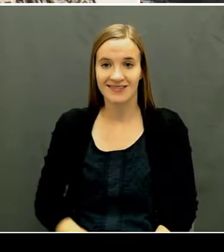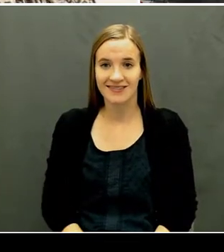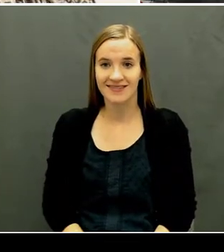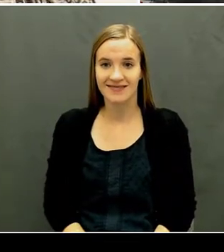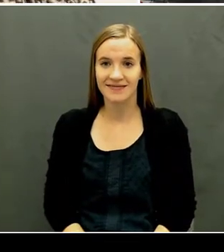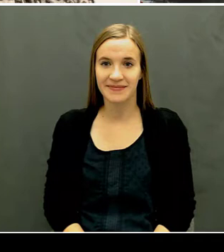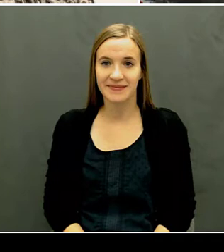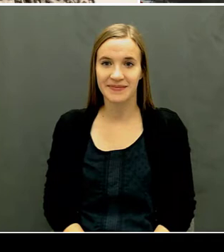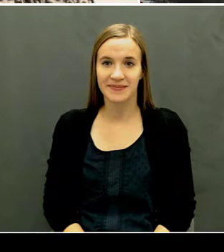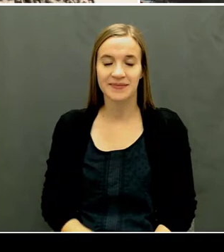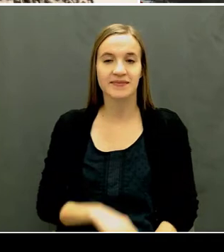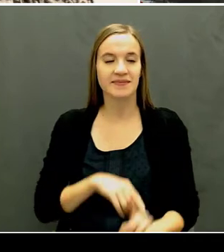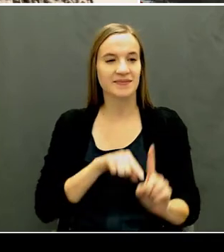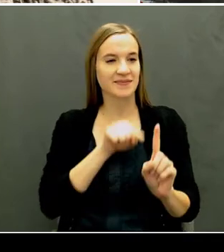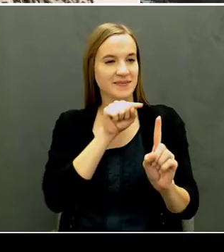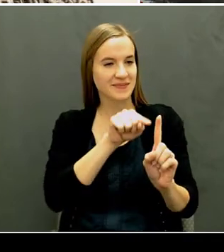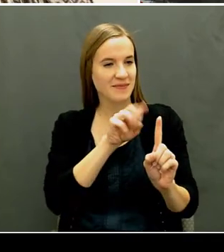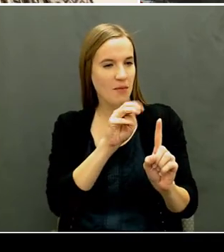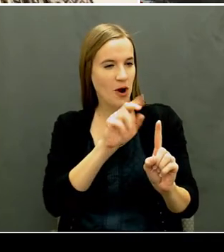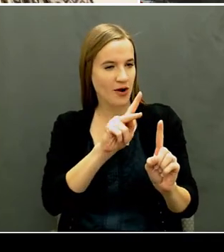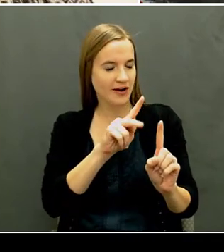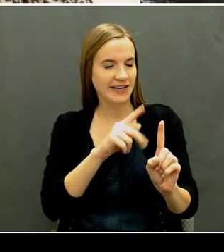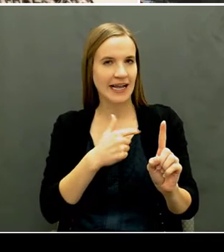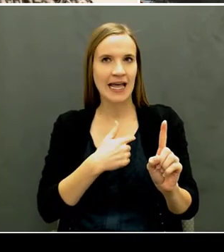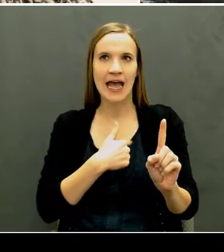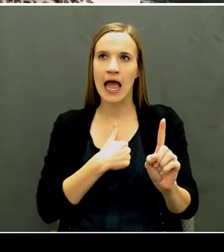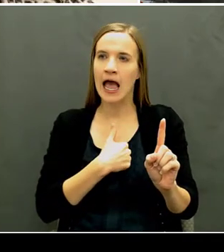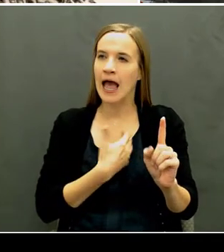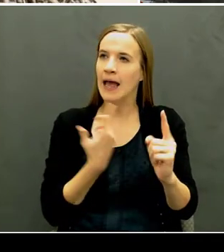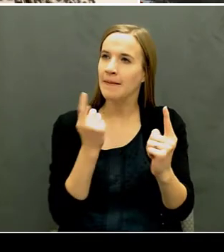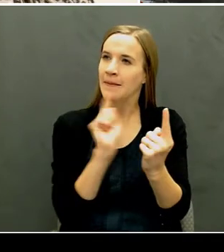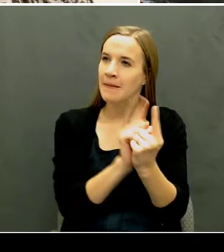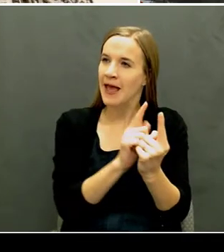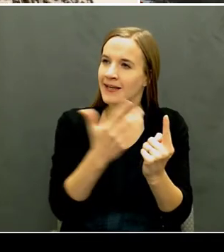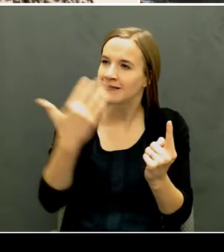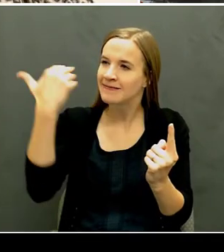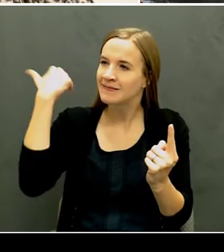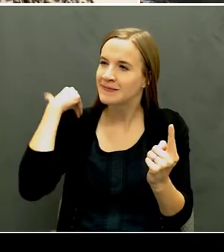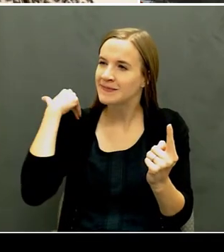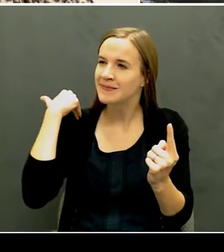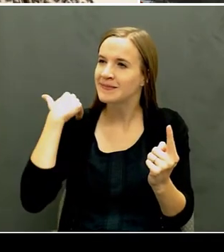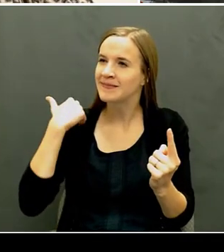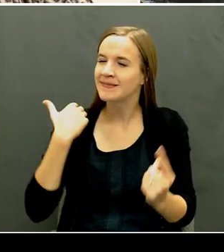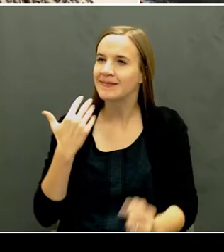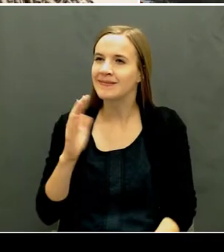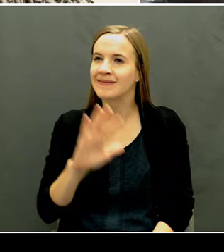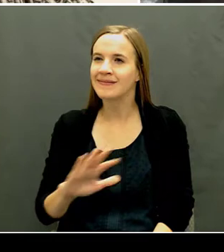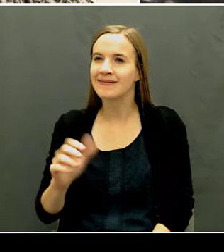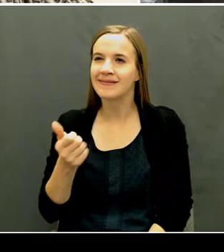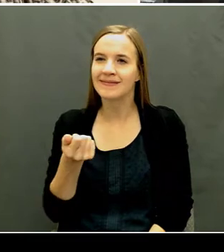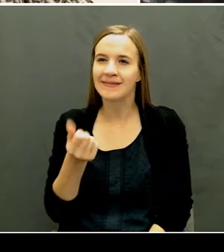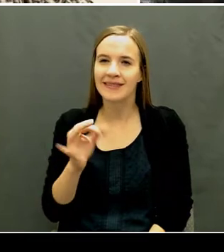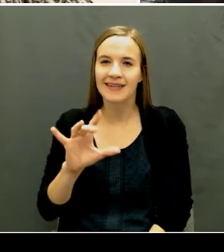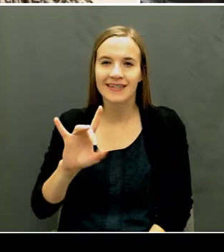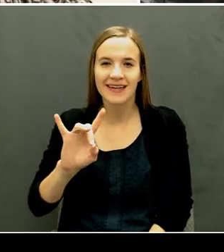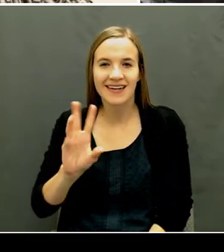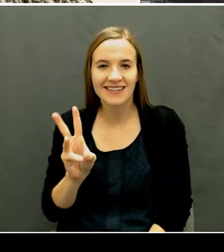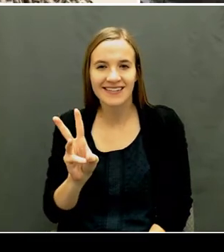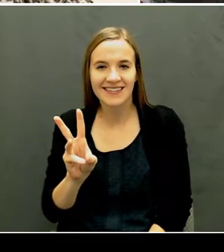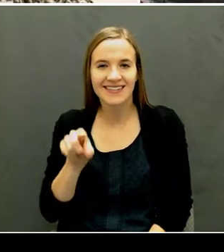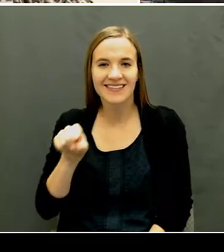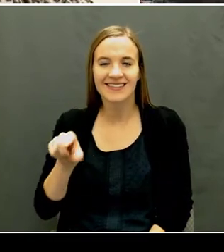first time I ever saw you was back in about a 1986 NCIL conference where I believe the Department o